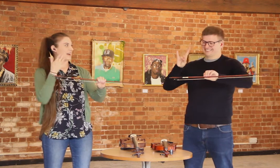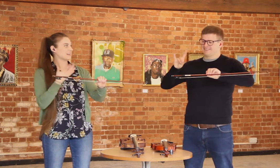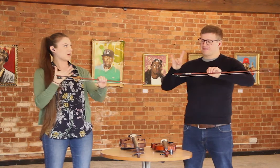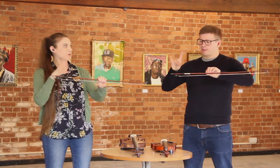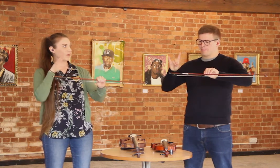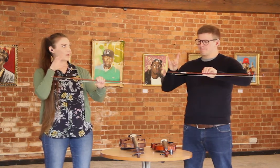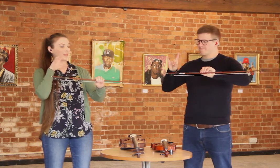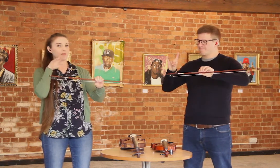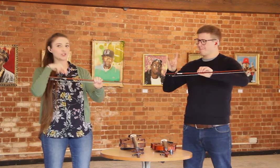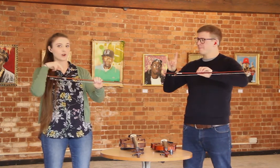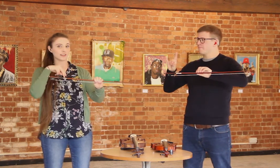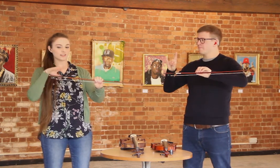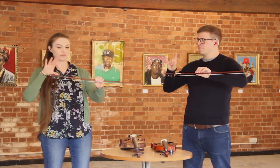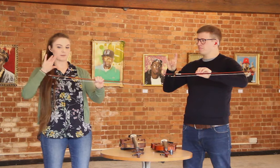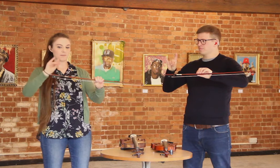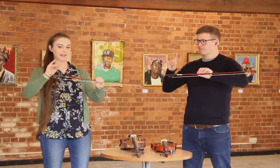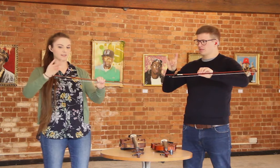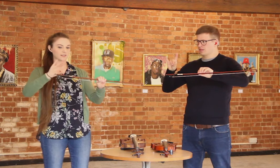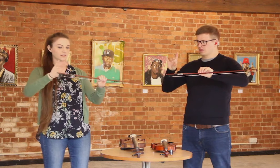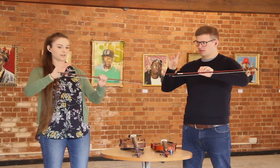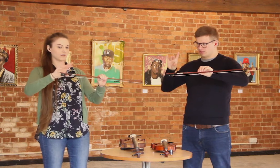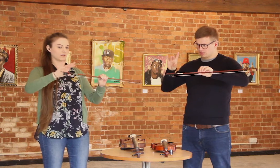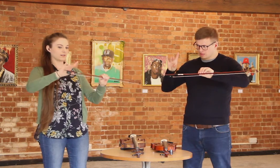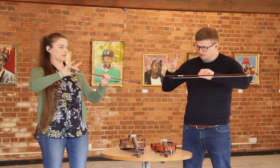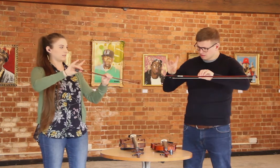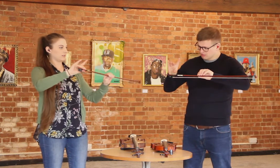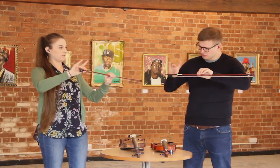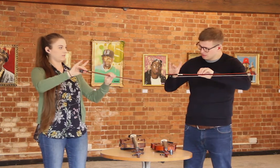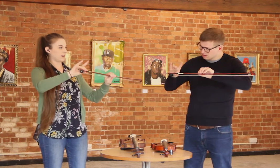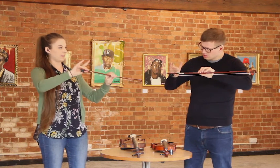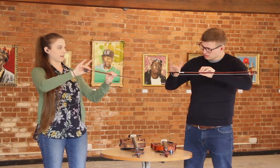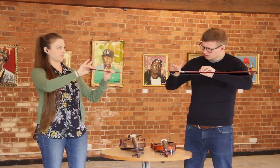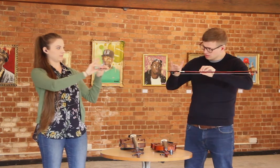E: And now the dog is going to bite Right there